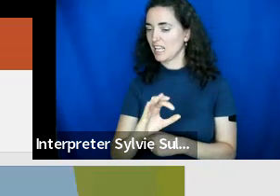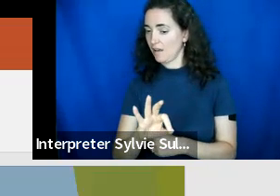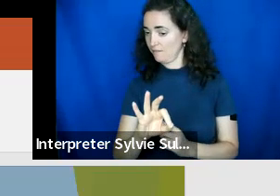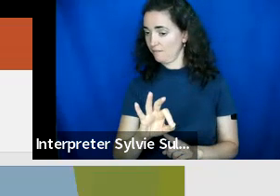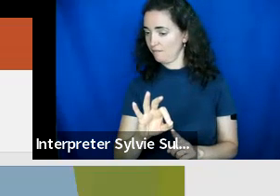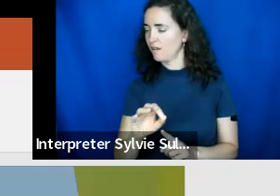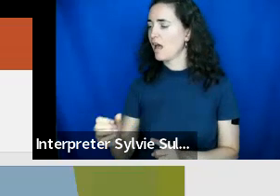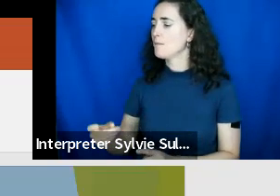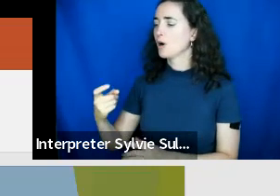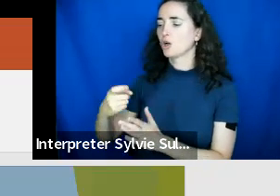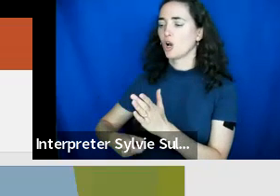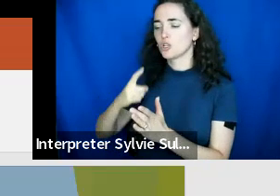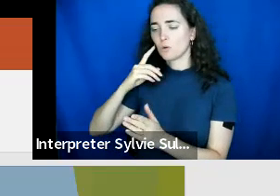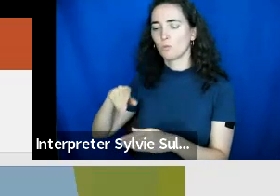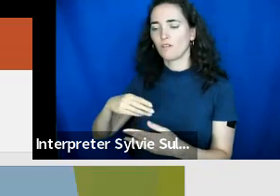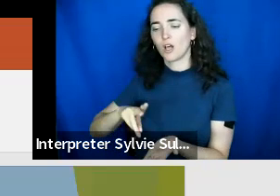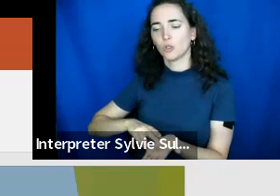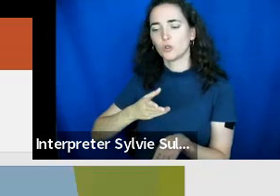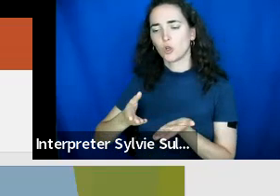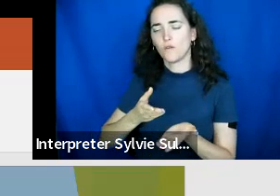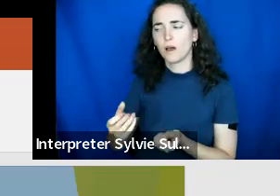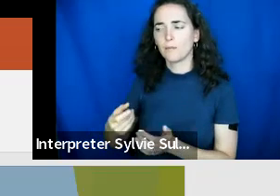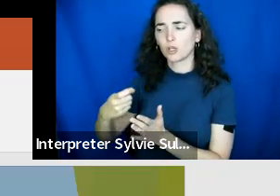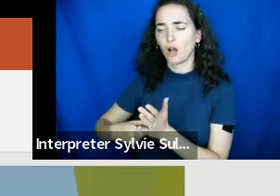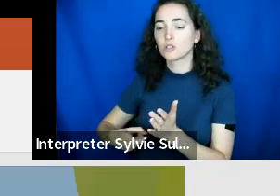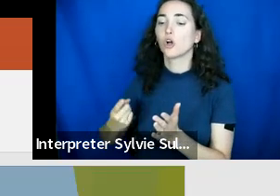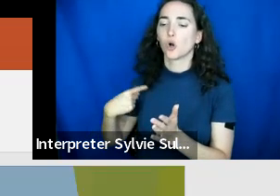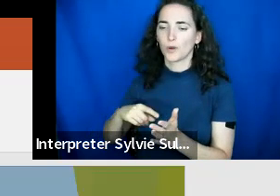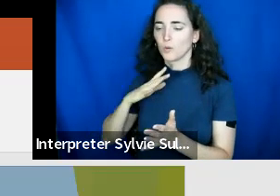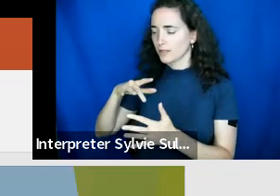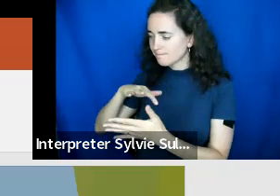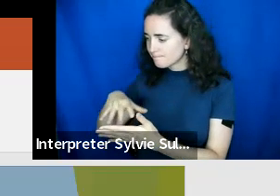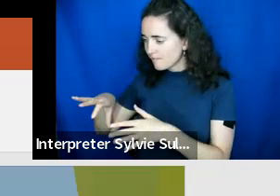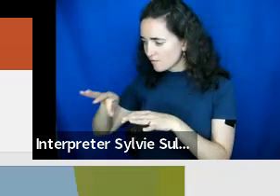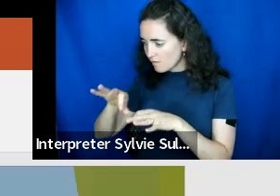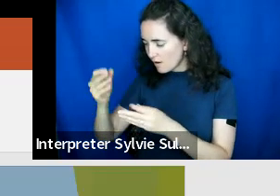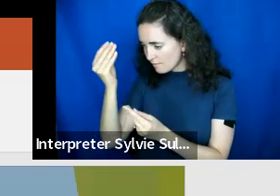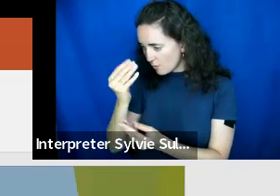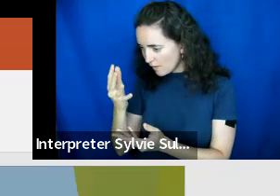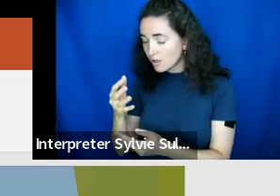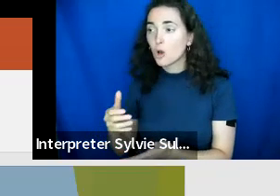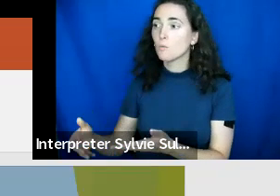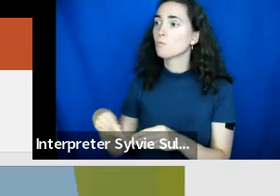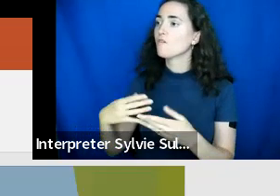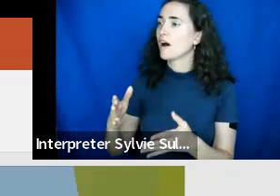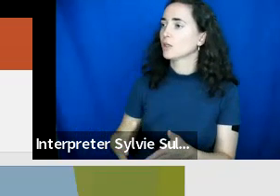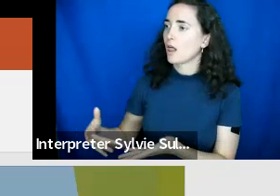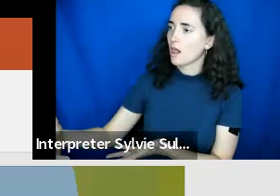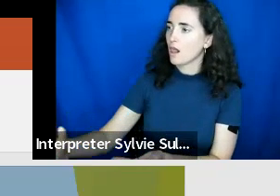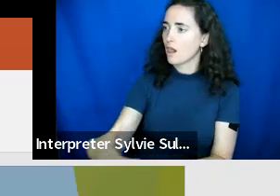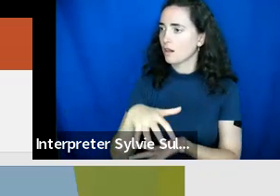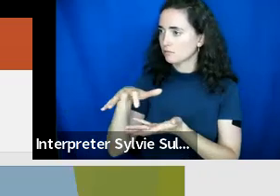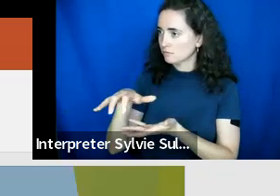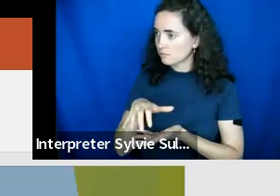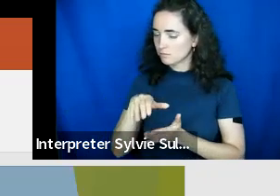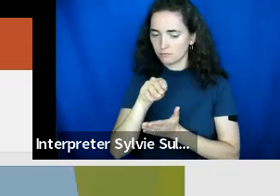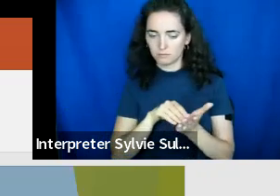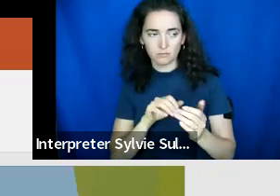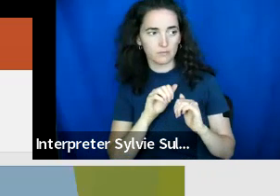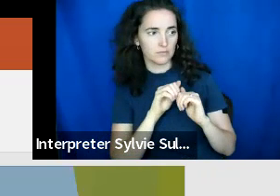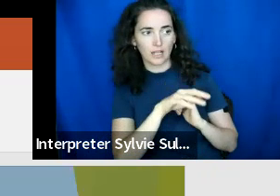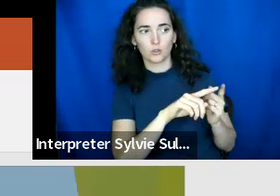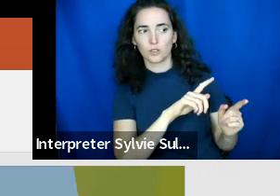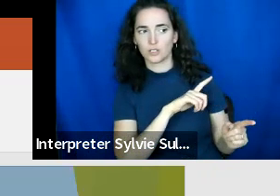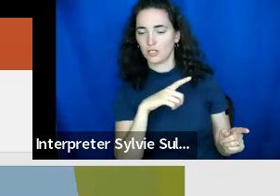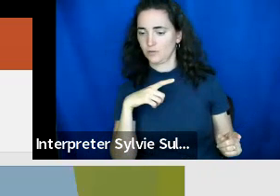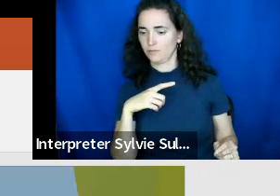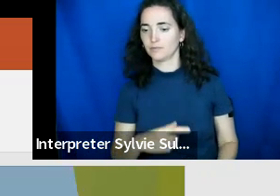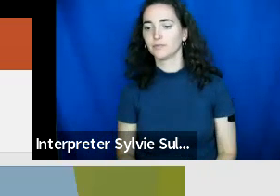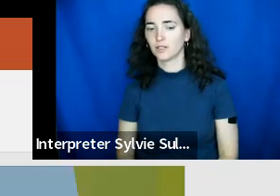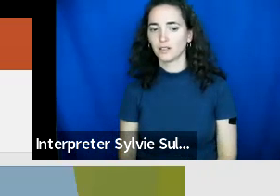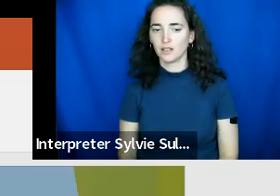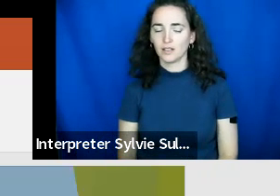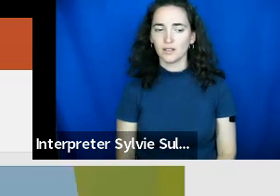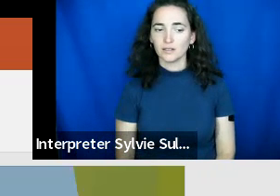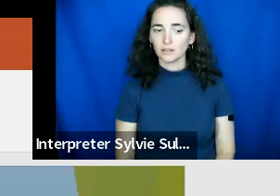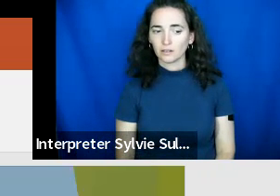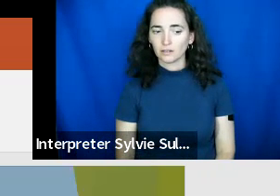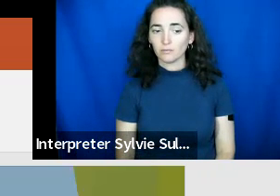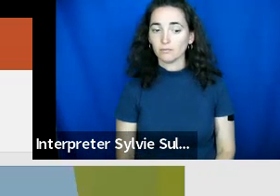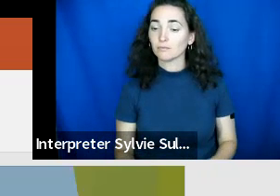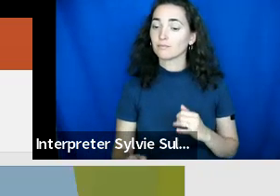So again that will be something. We'll be gathering information we will be working directly with providers to gather that information so that a report can be submitted to the Legislature.